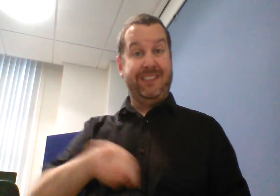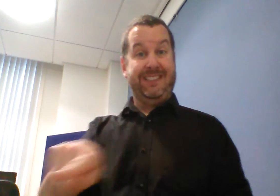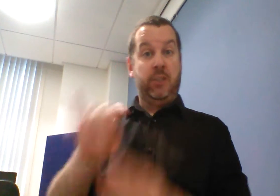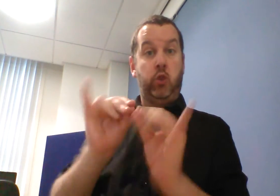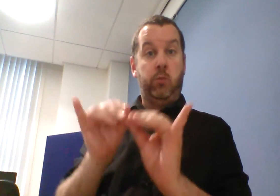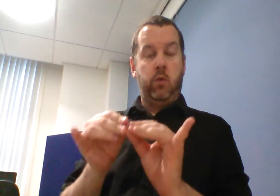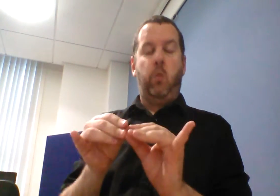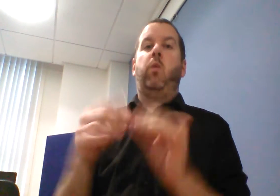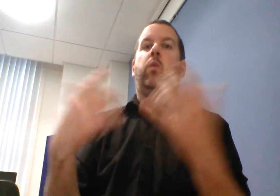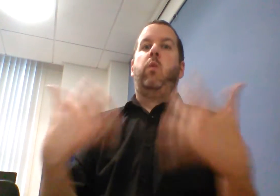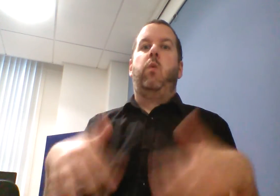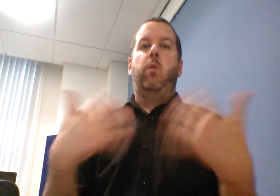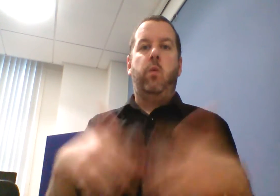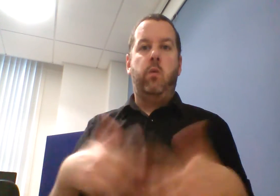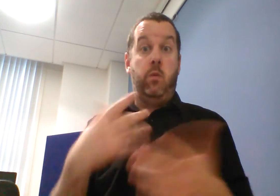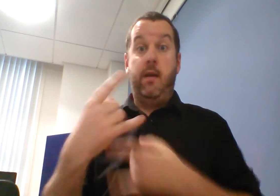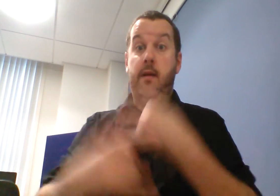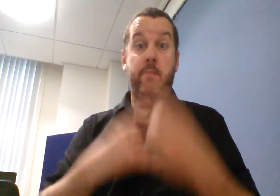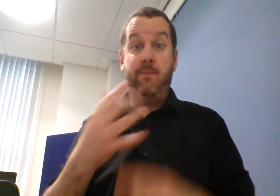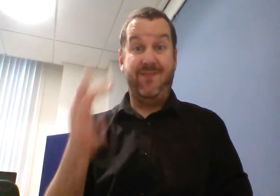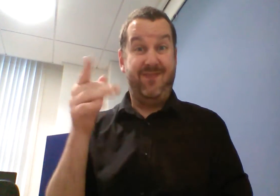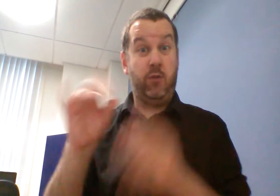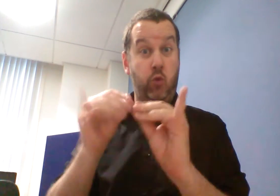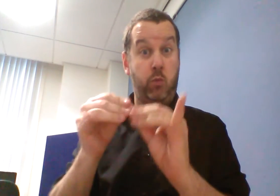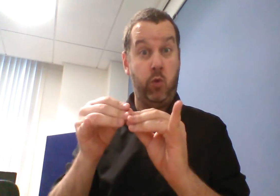So they have to place trust in the interpreter. And it's a big issue -